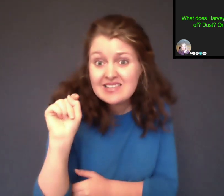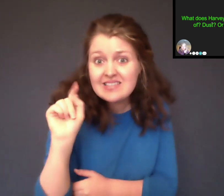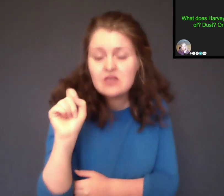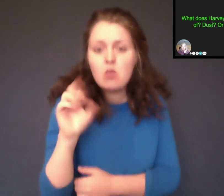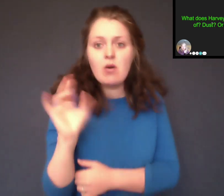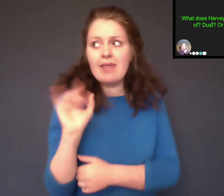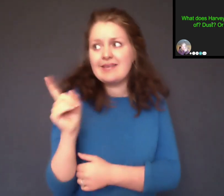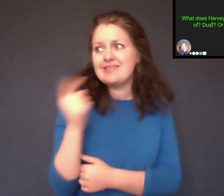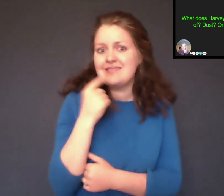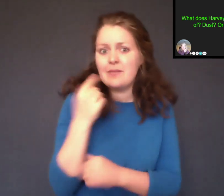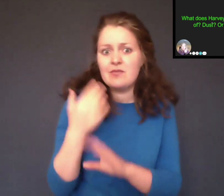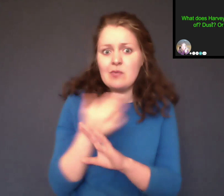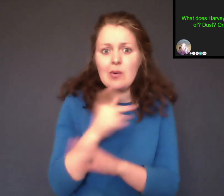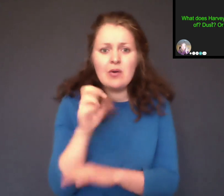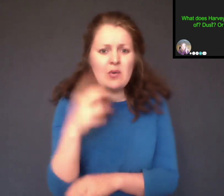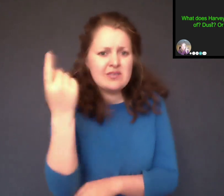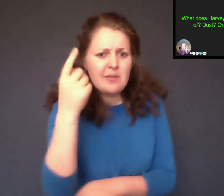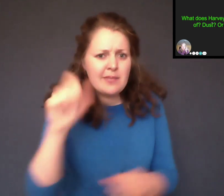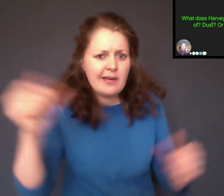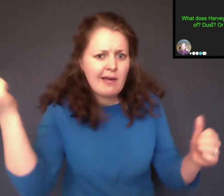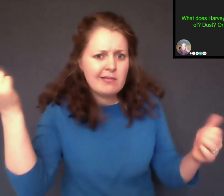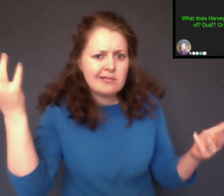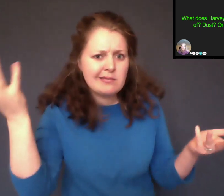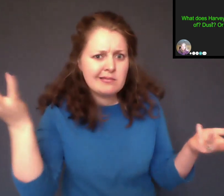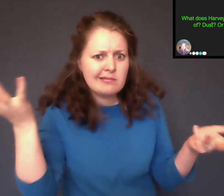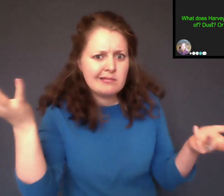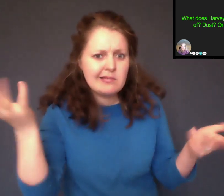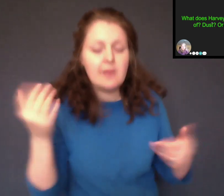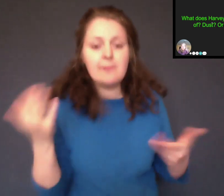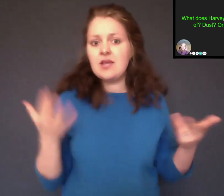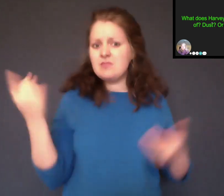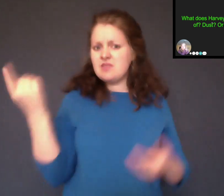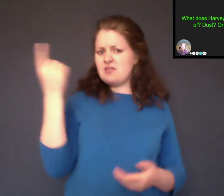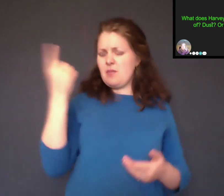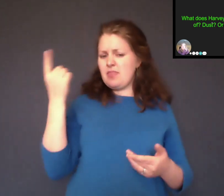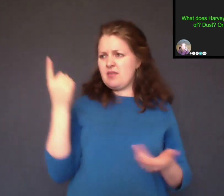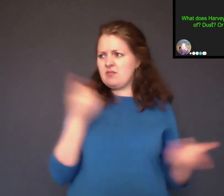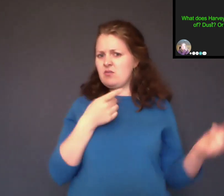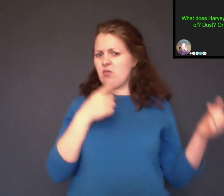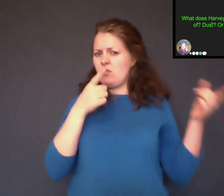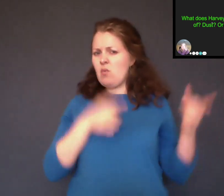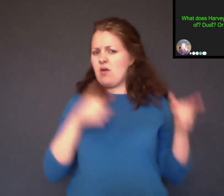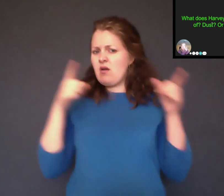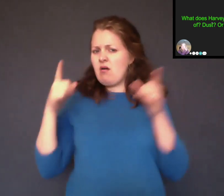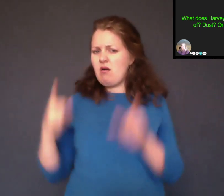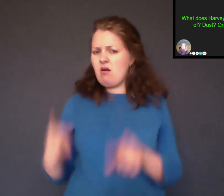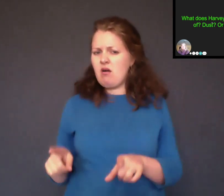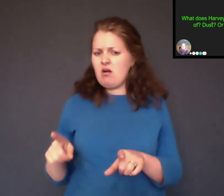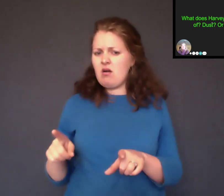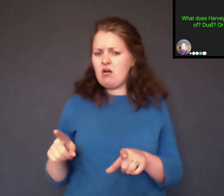or like he has said before or something else maybe there's something going on that is making